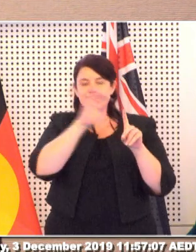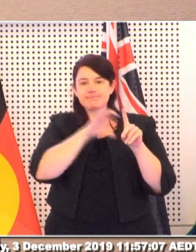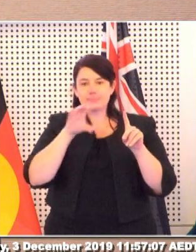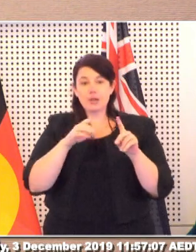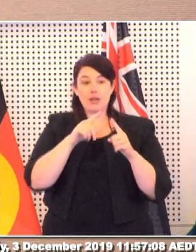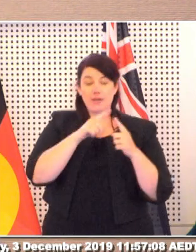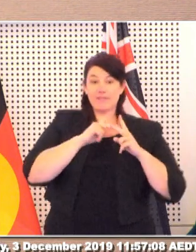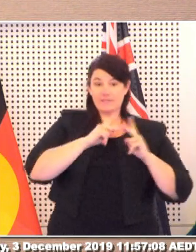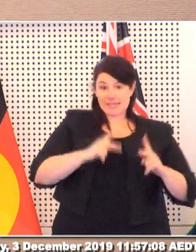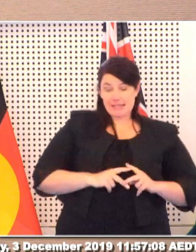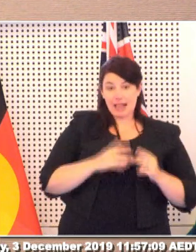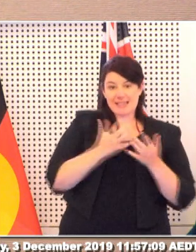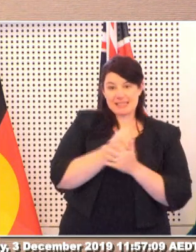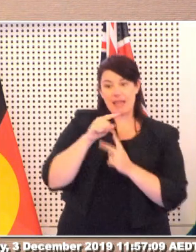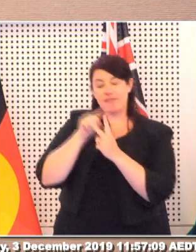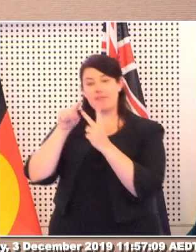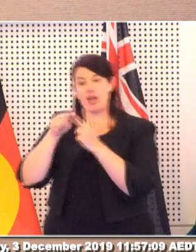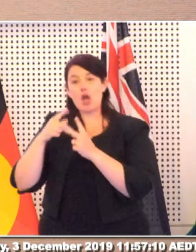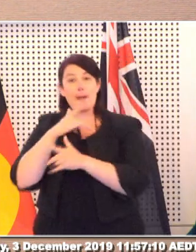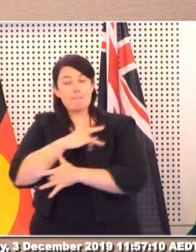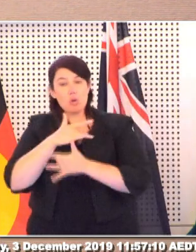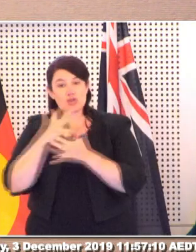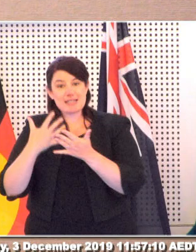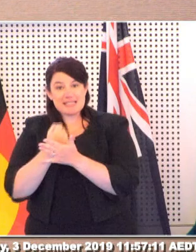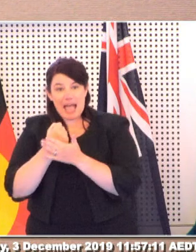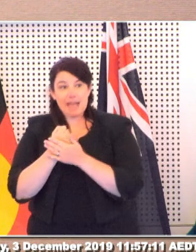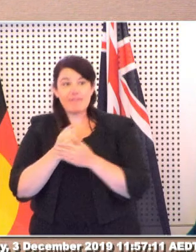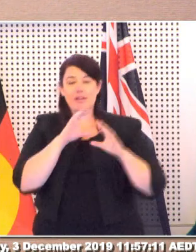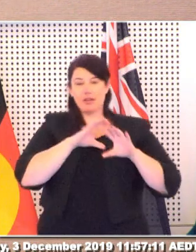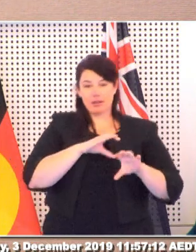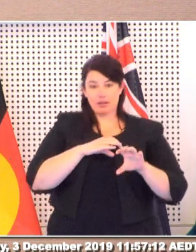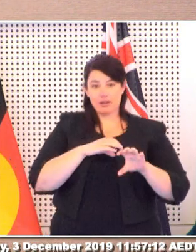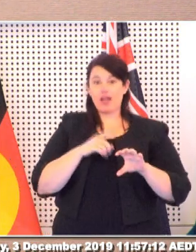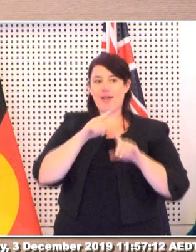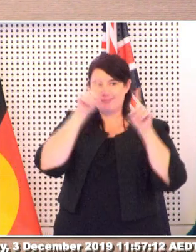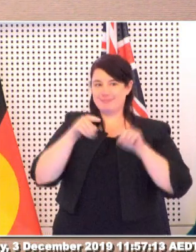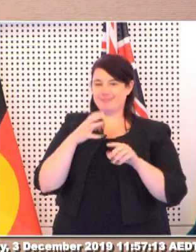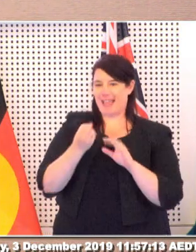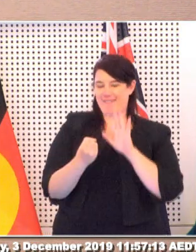being emotionally safe, feeling capable – thank you – and